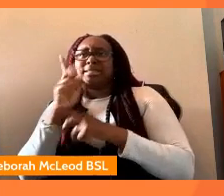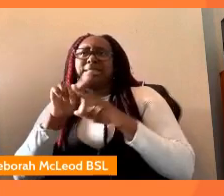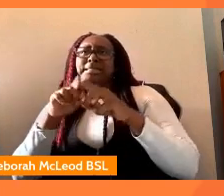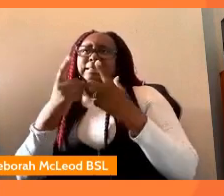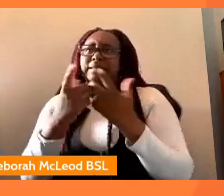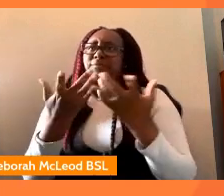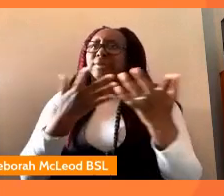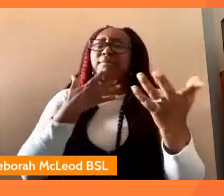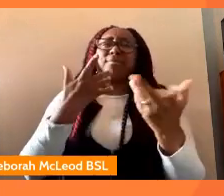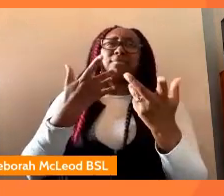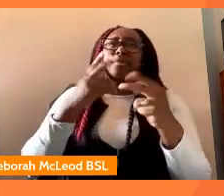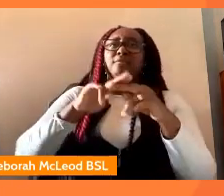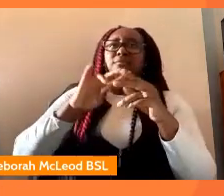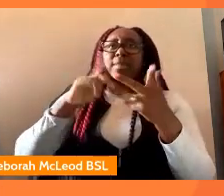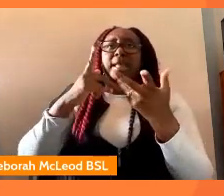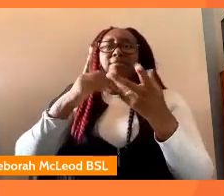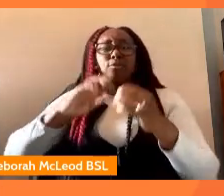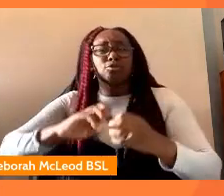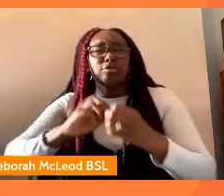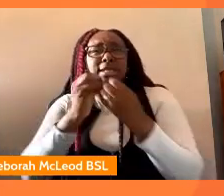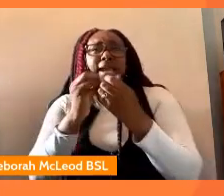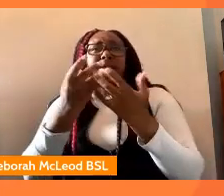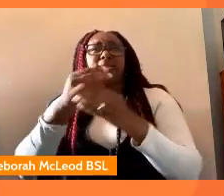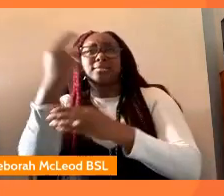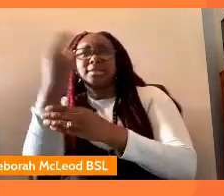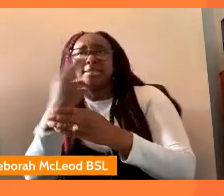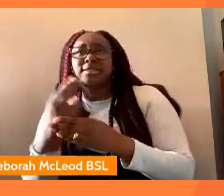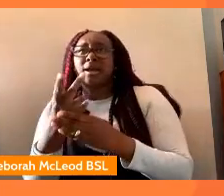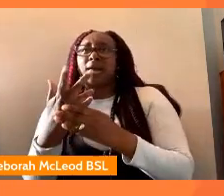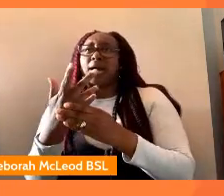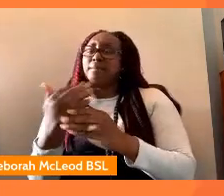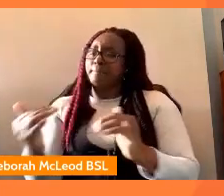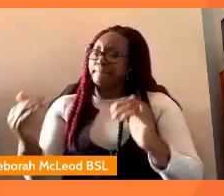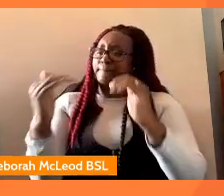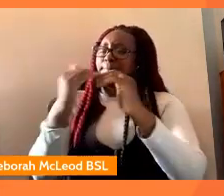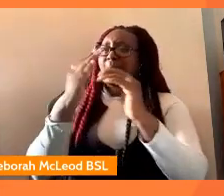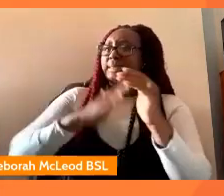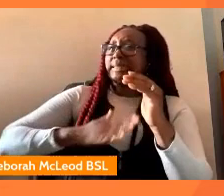We have to design our content to fit the needs of commercial partners